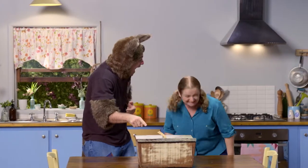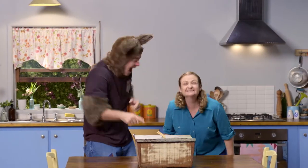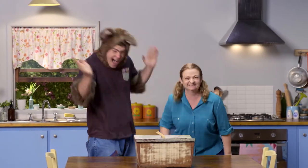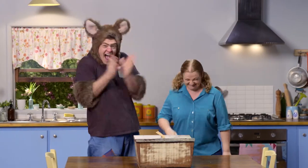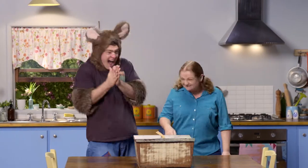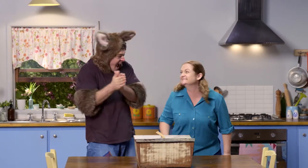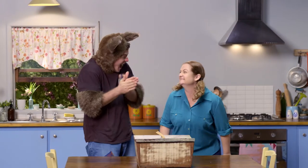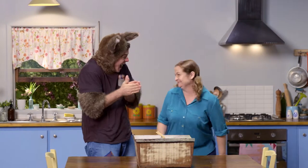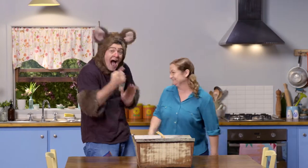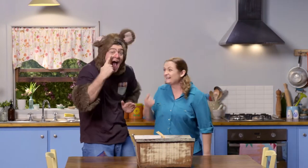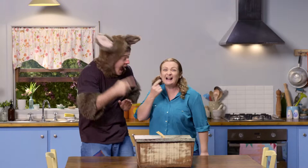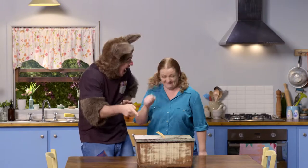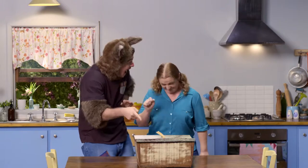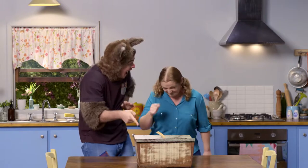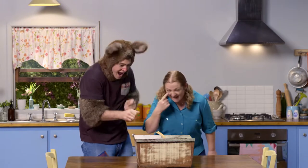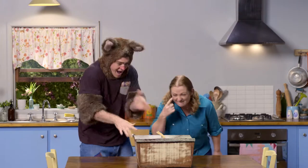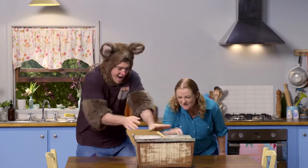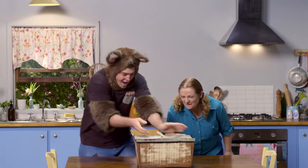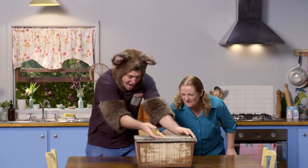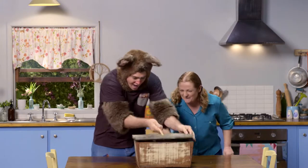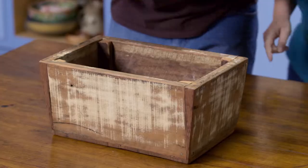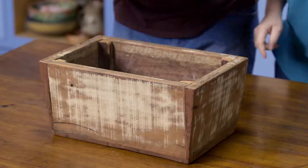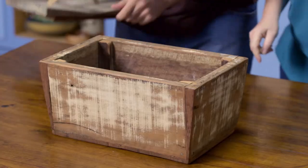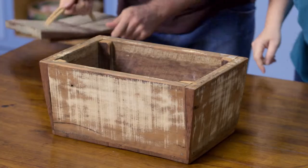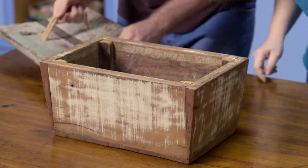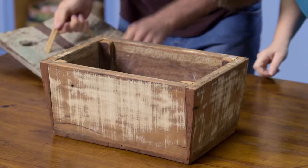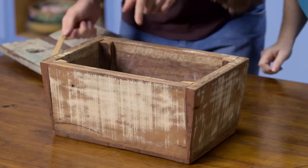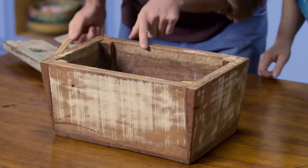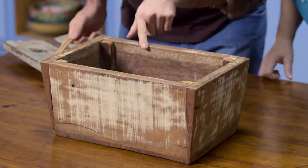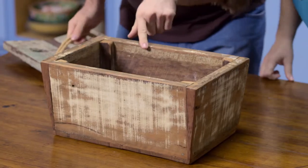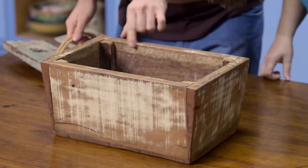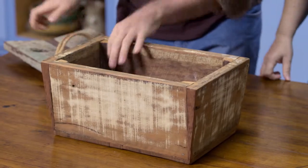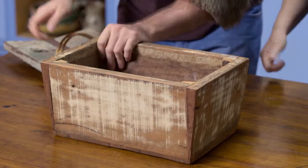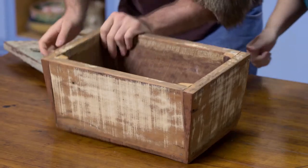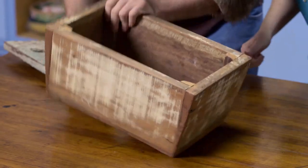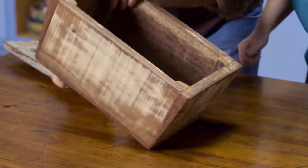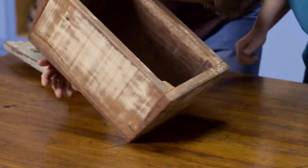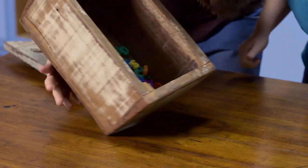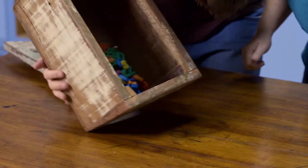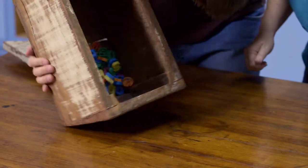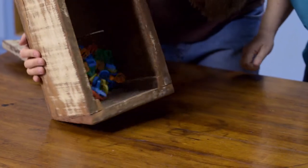Yes, it is! Yay! Can we have a look? Yes, have a look. Ooh.